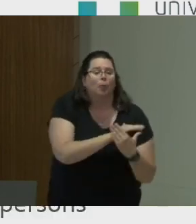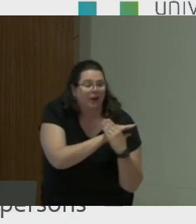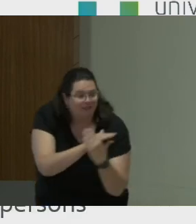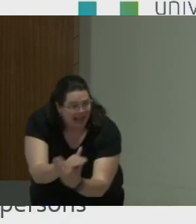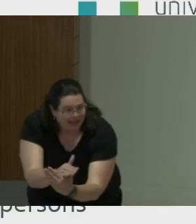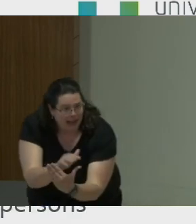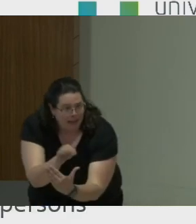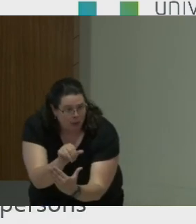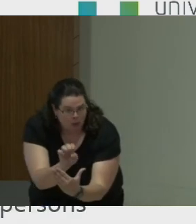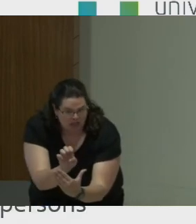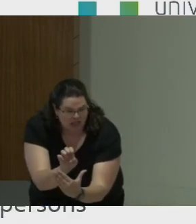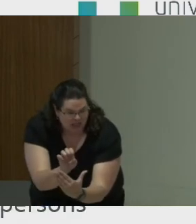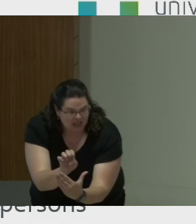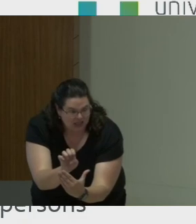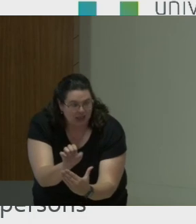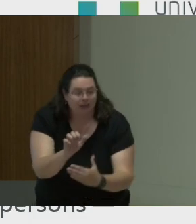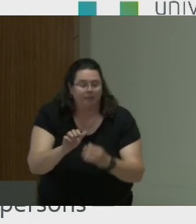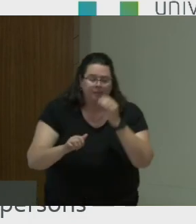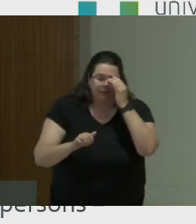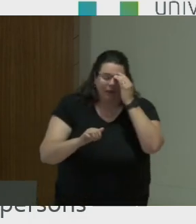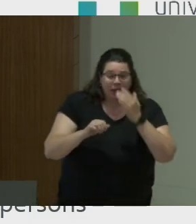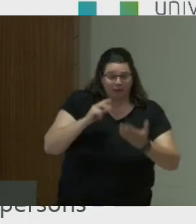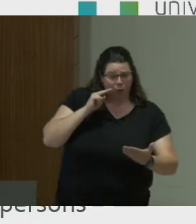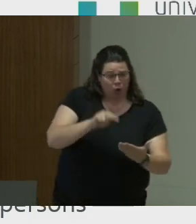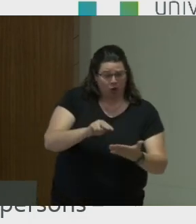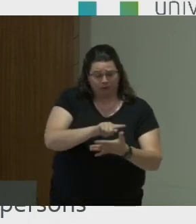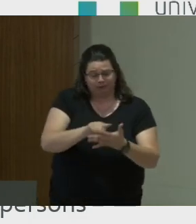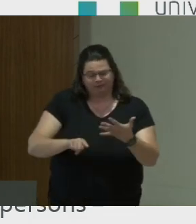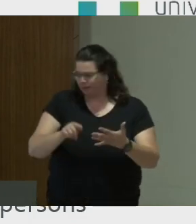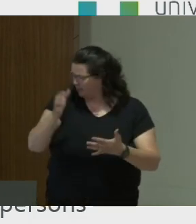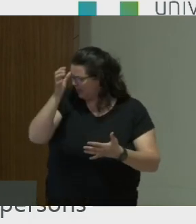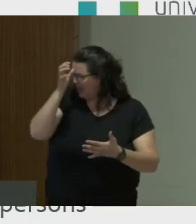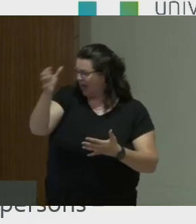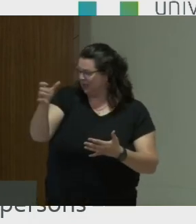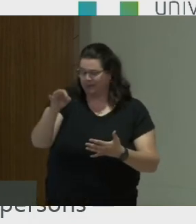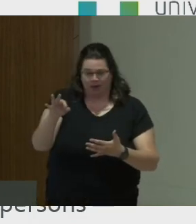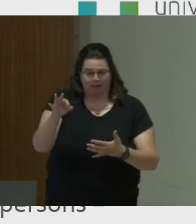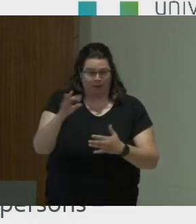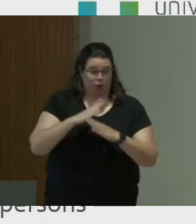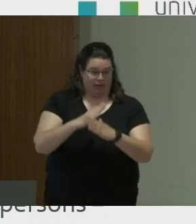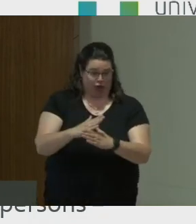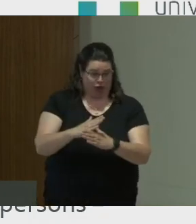So if we look at the concepts of prevention, we have now in the legislation in Germany